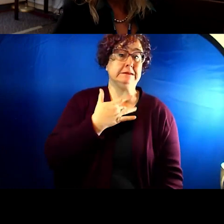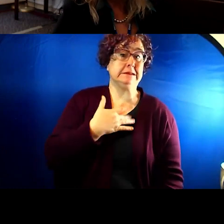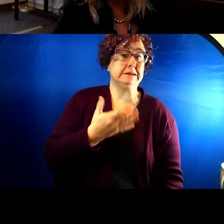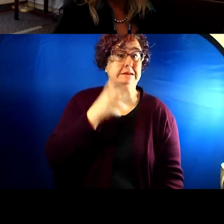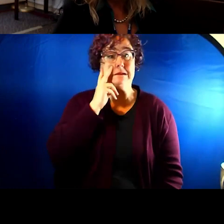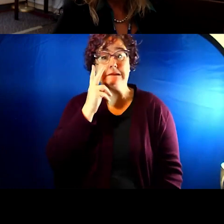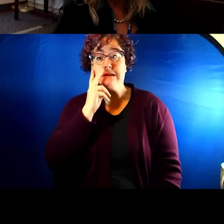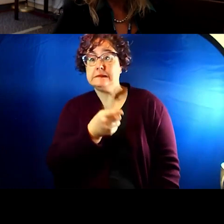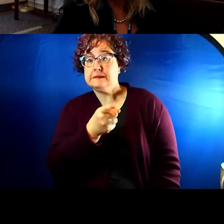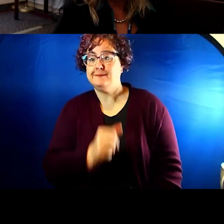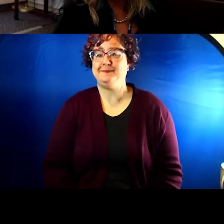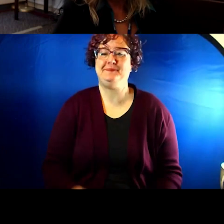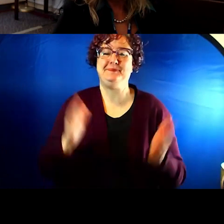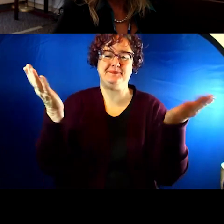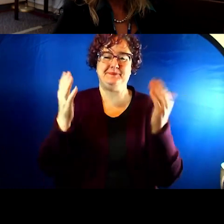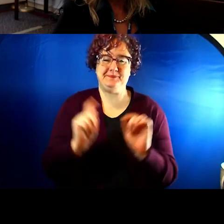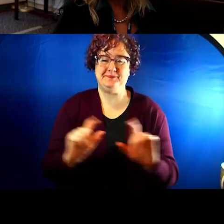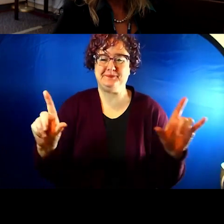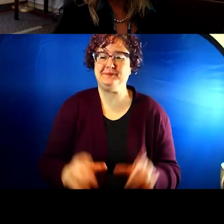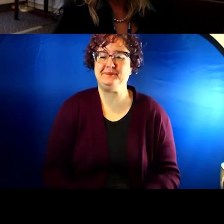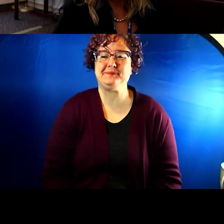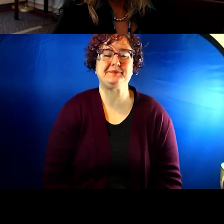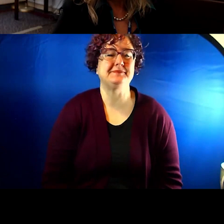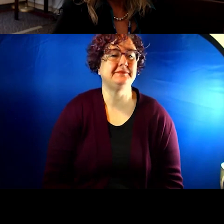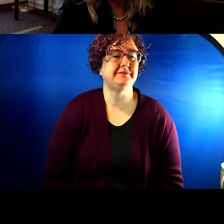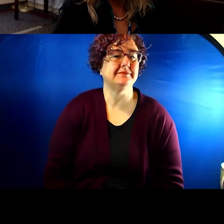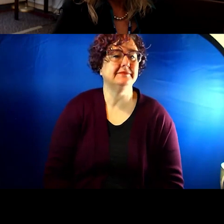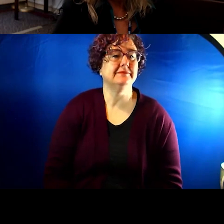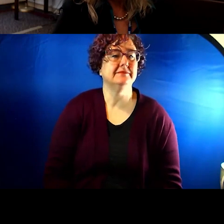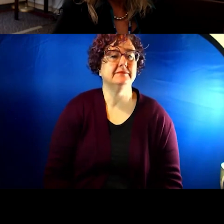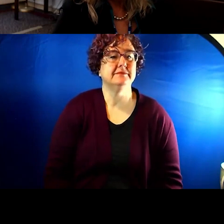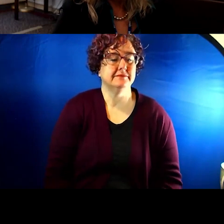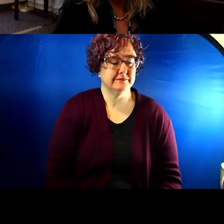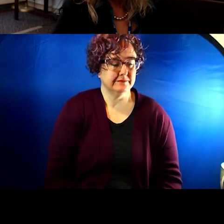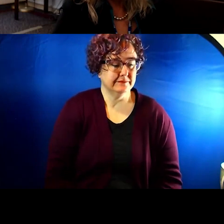NEXT SLIDE, PLEASE.